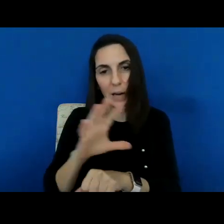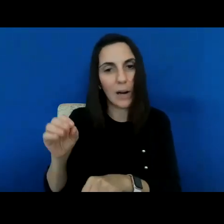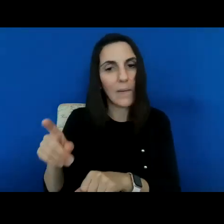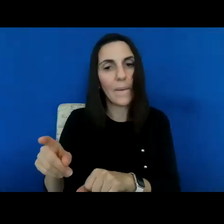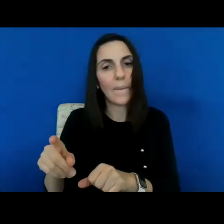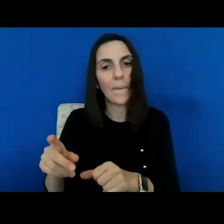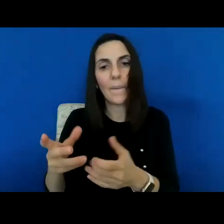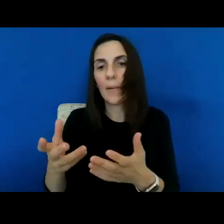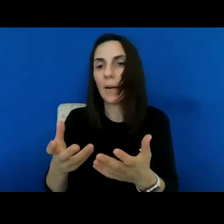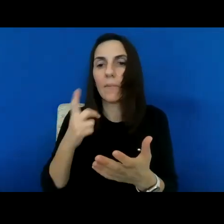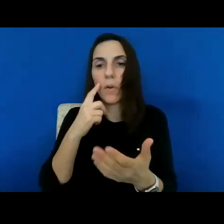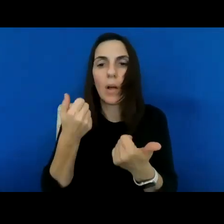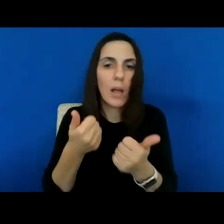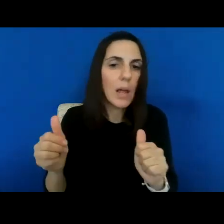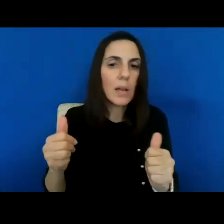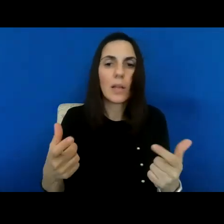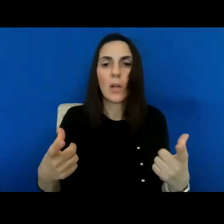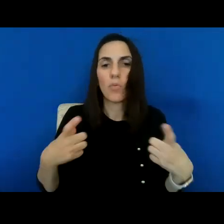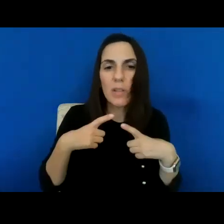retirement account. 11:39:27 Or don't have a retirement account,